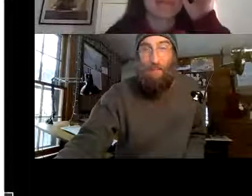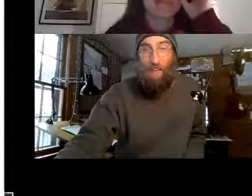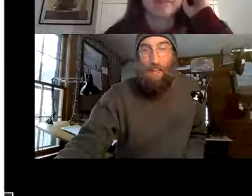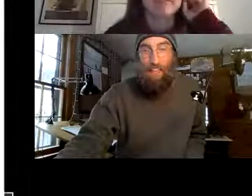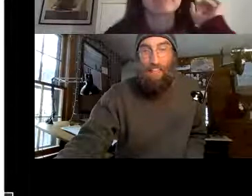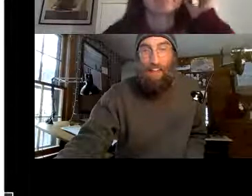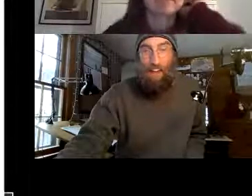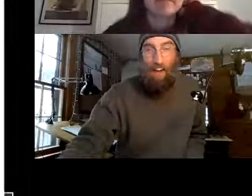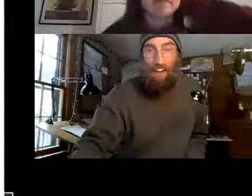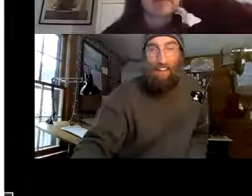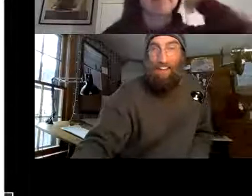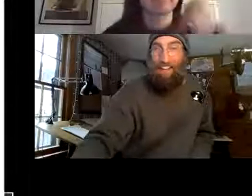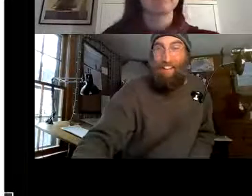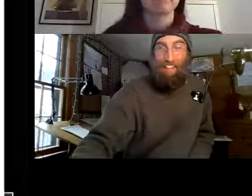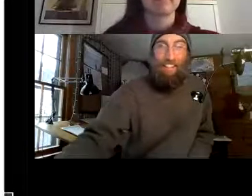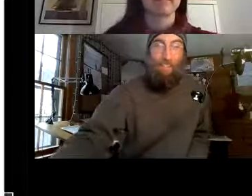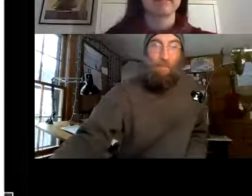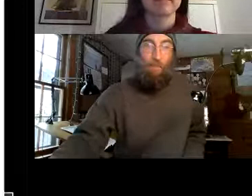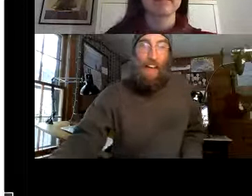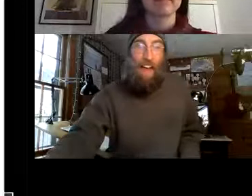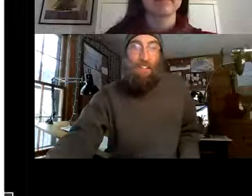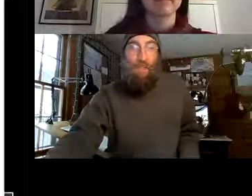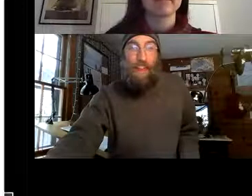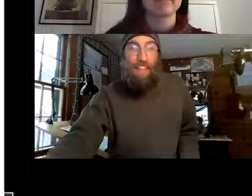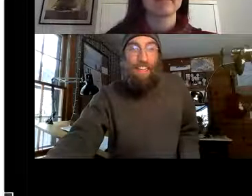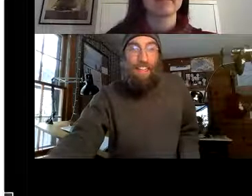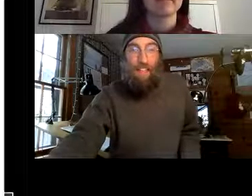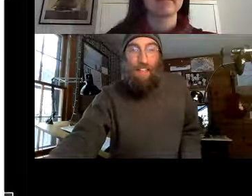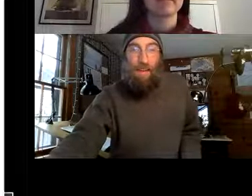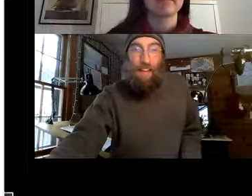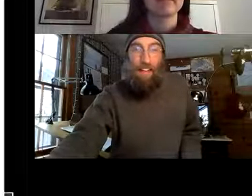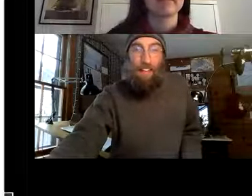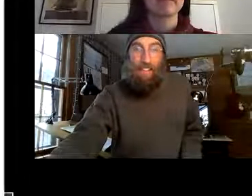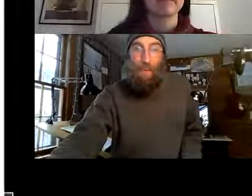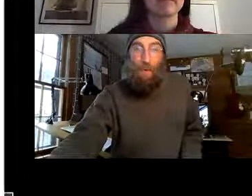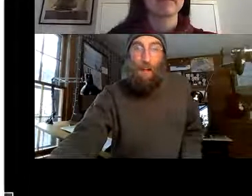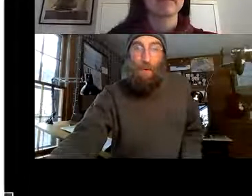and beat up that teacher guy! "and whose ideas of independence would not